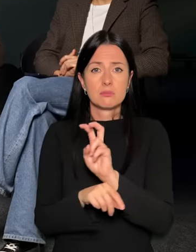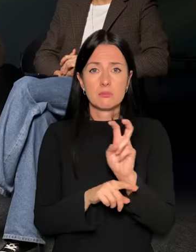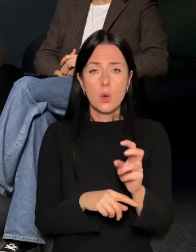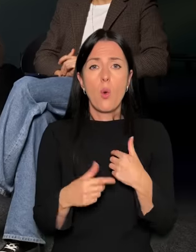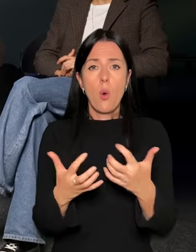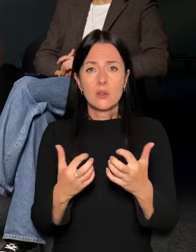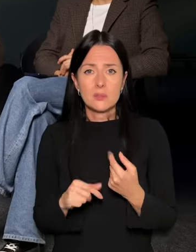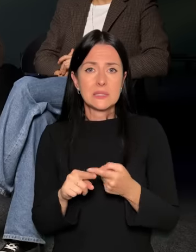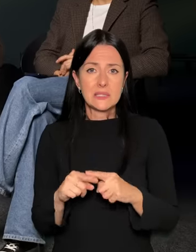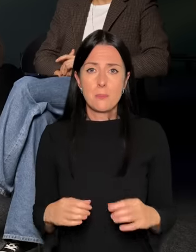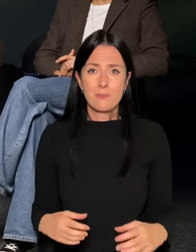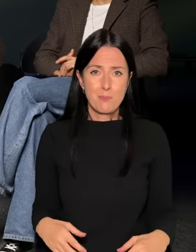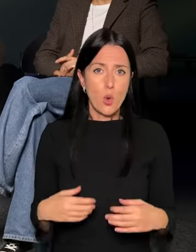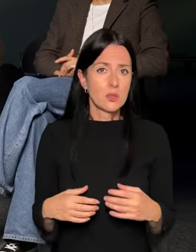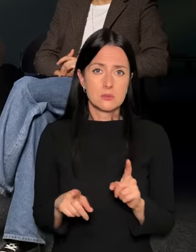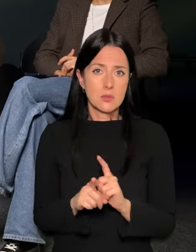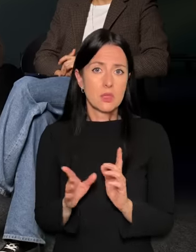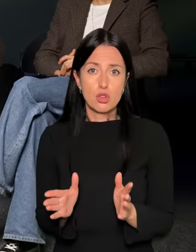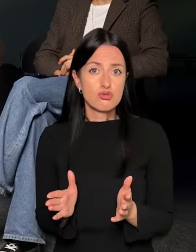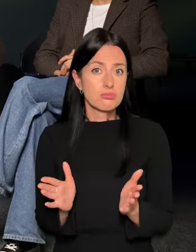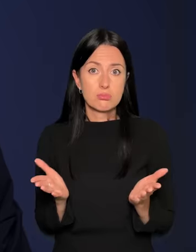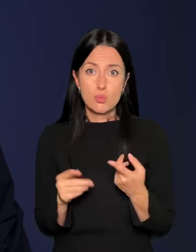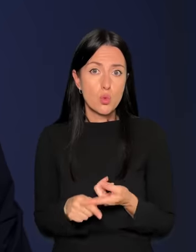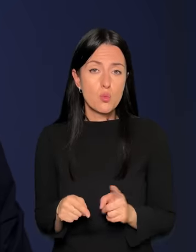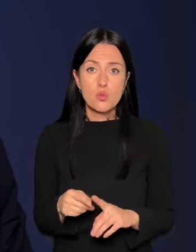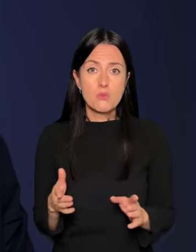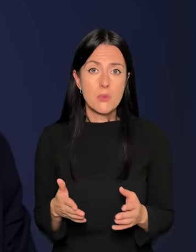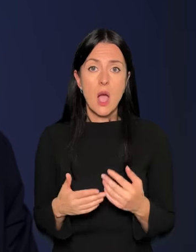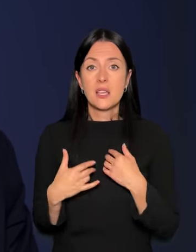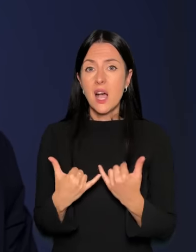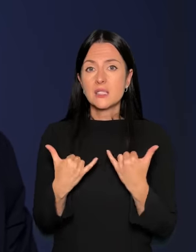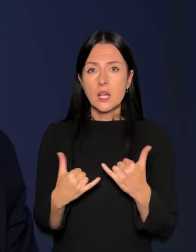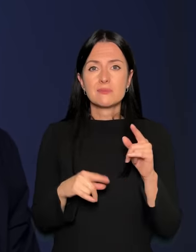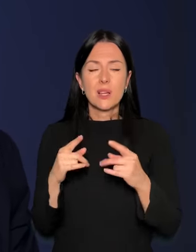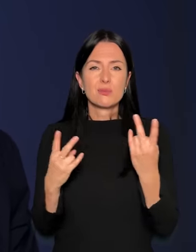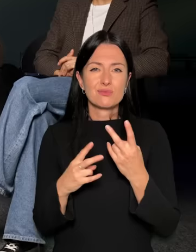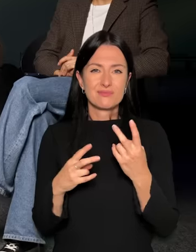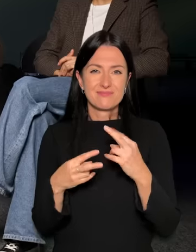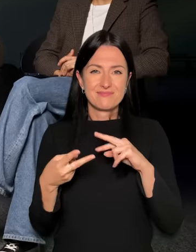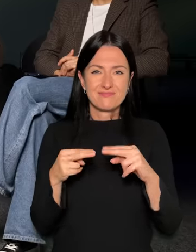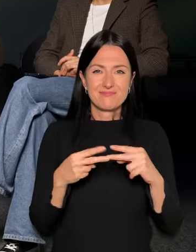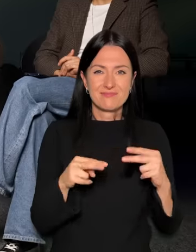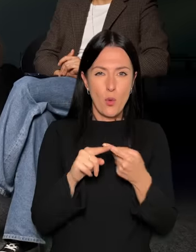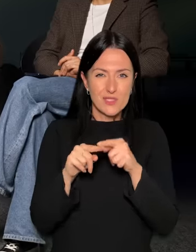And receiving these prostheses as well. So... Well, and now I need to replace the sockets of this part of